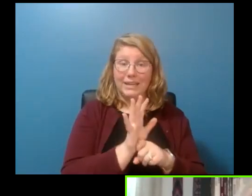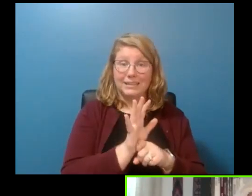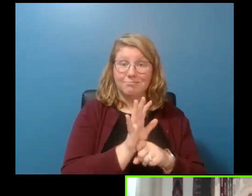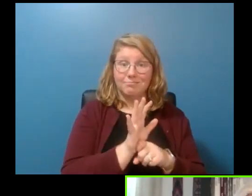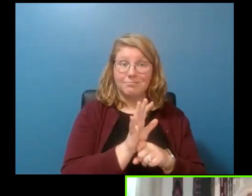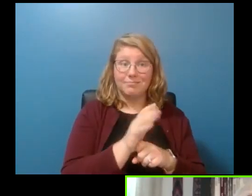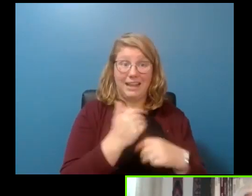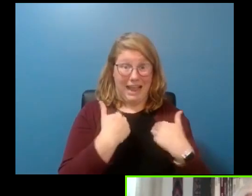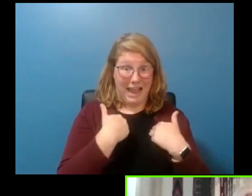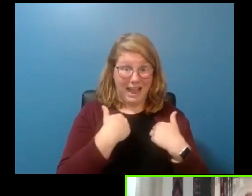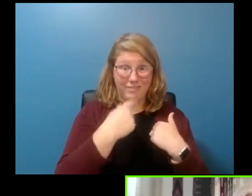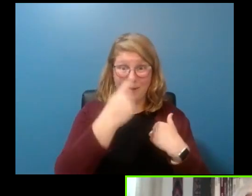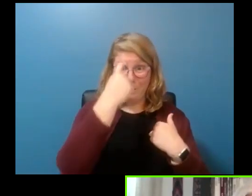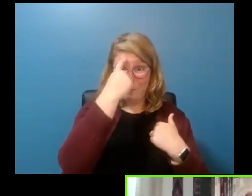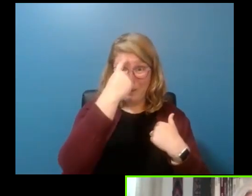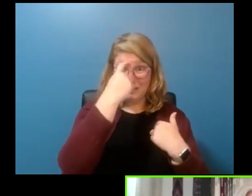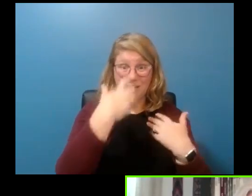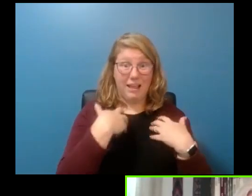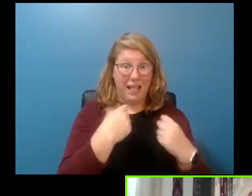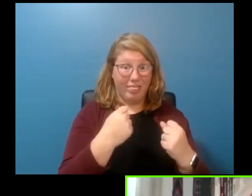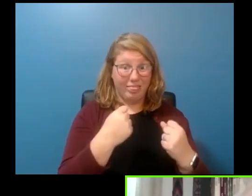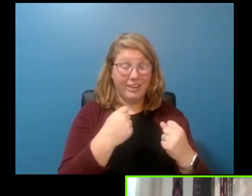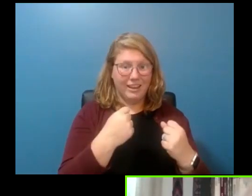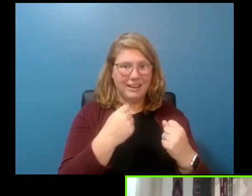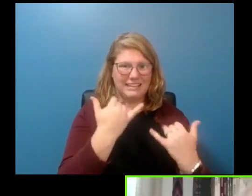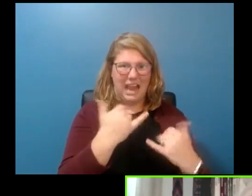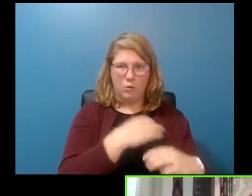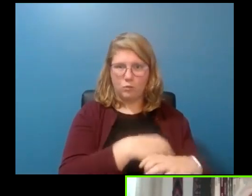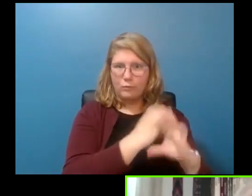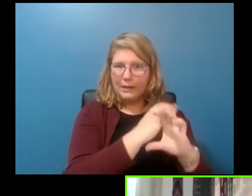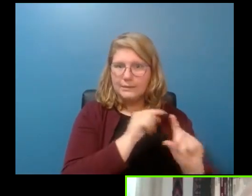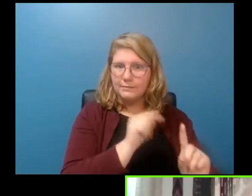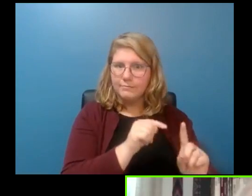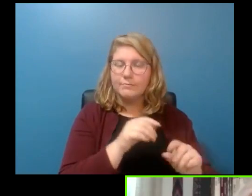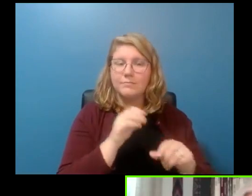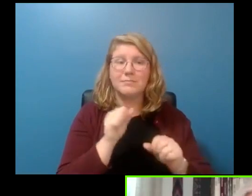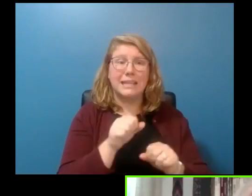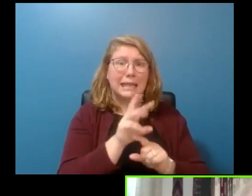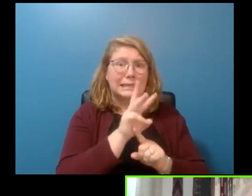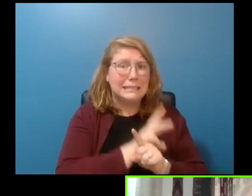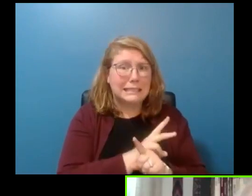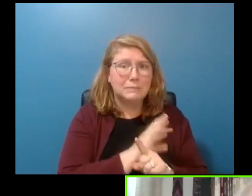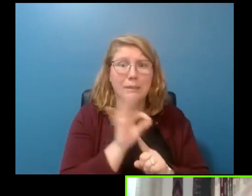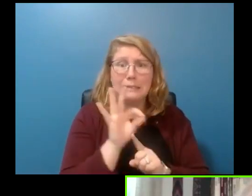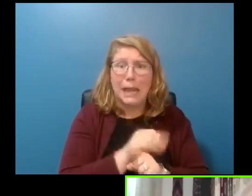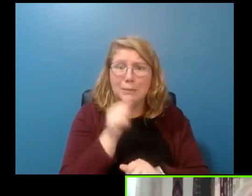offer a lot of free classes, and we've done a lot during the pandemic as well. We worked with